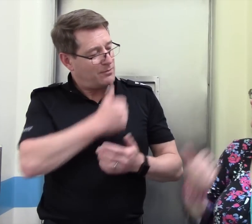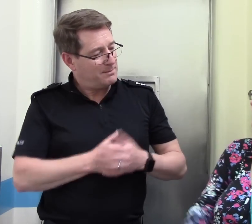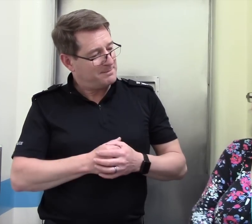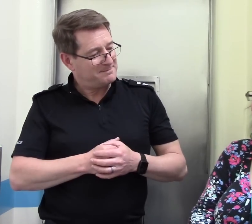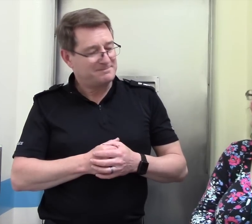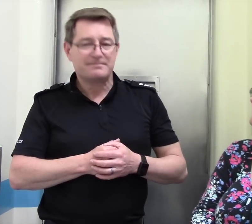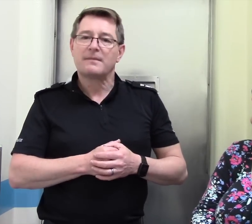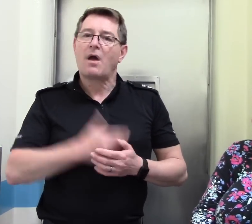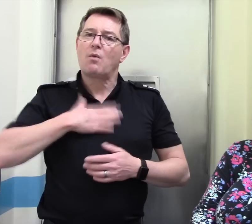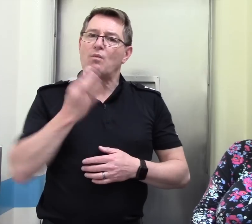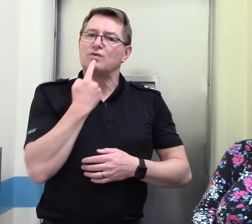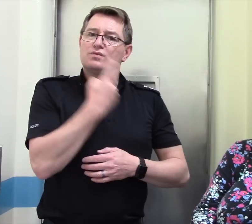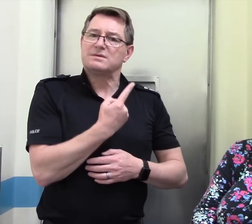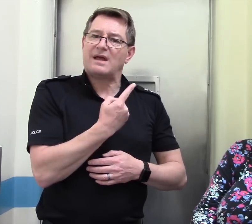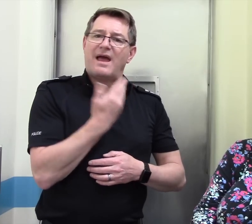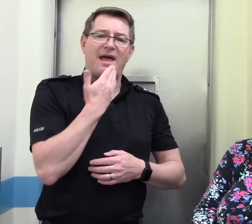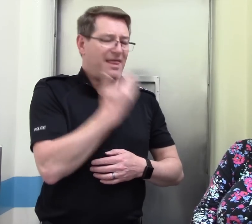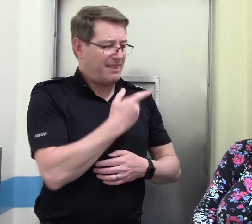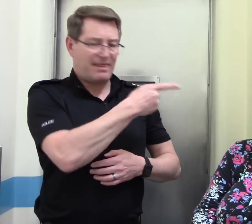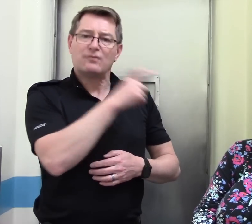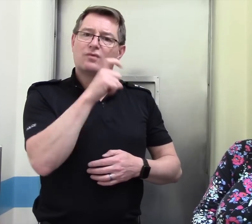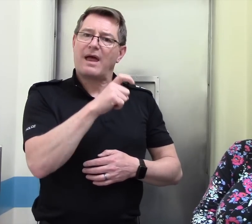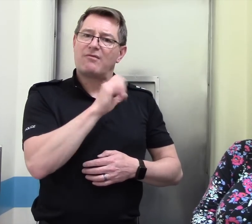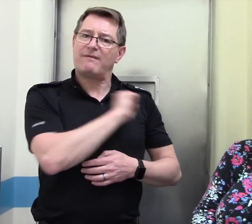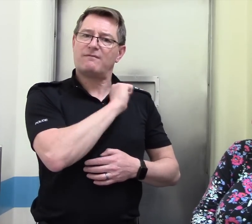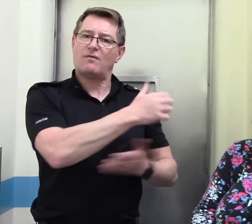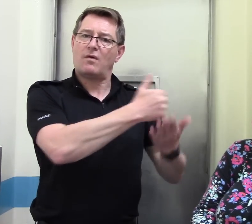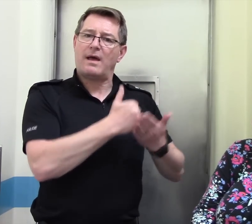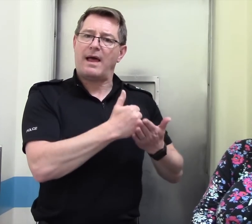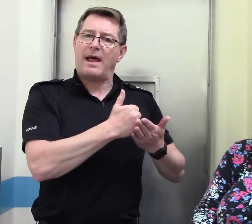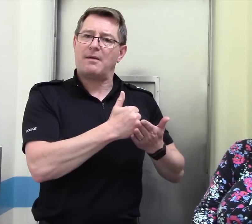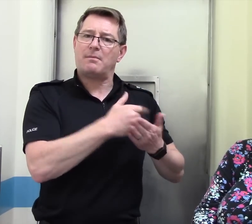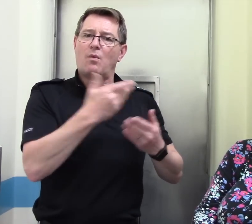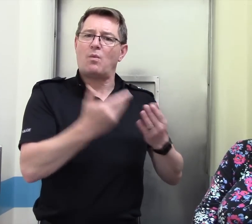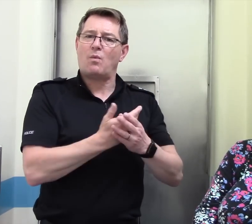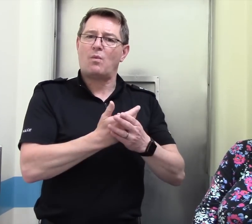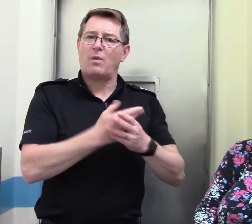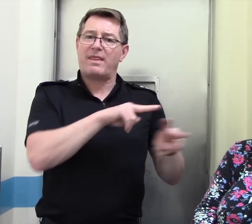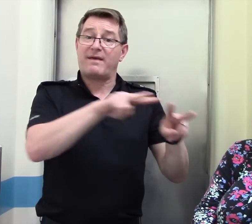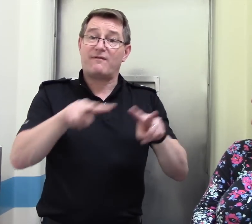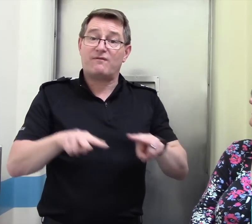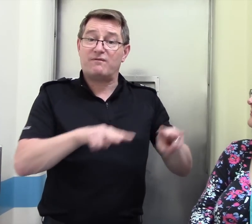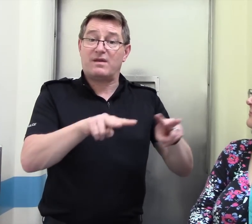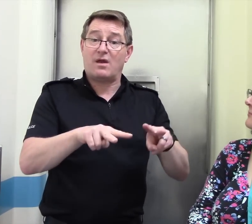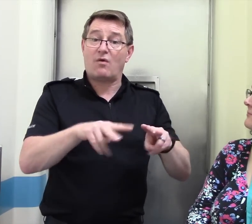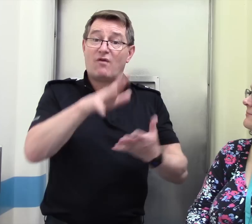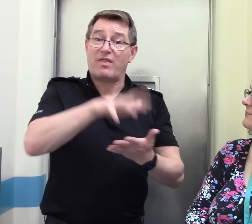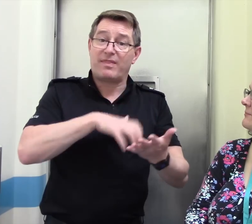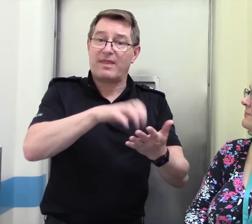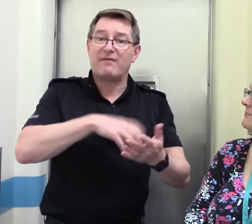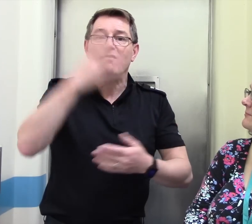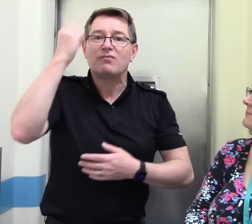Glen: I want to say thank you to Catherine for her help with the video of the theft